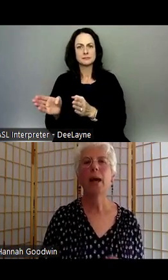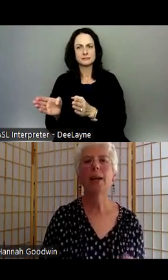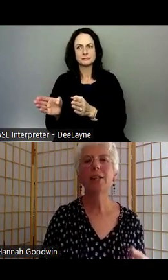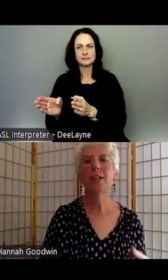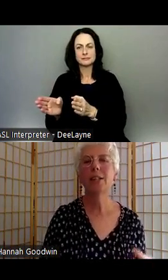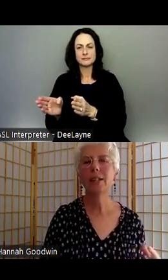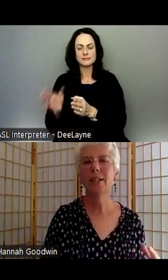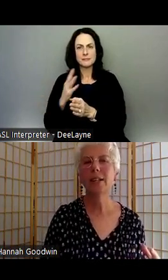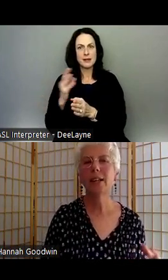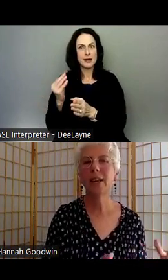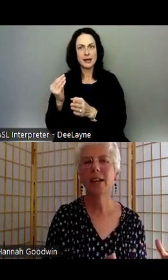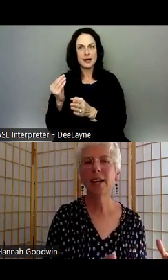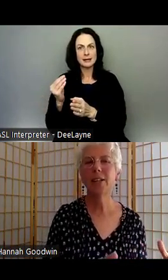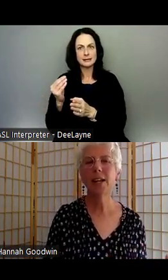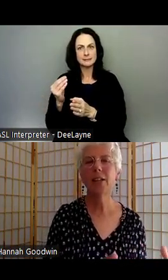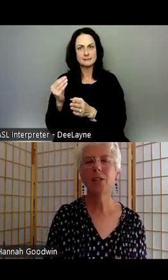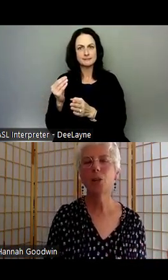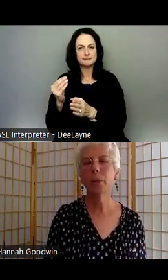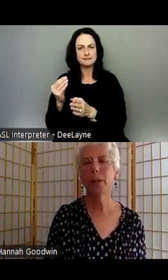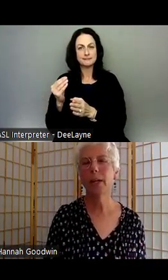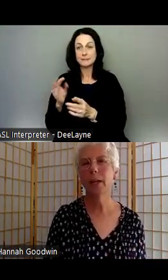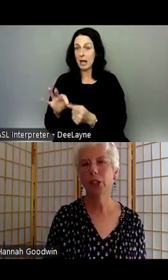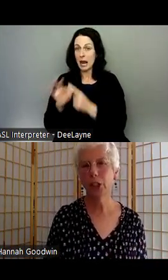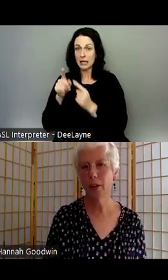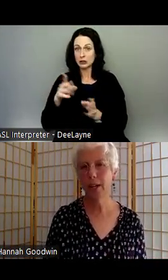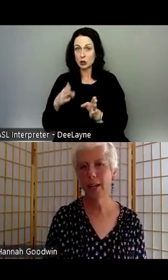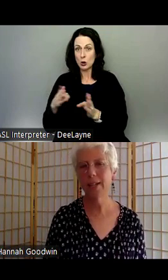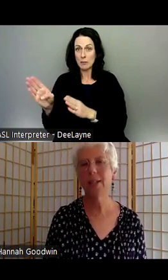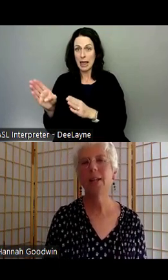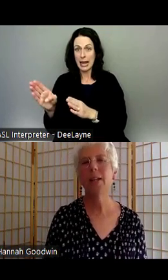And unless you're planning on sharing it,